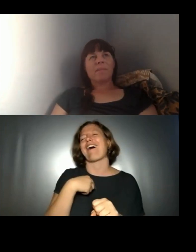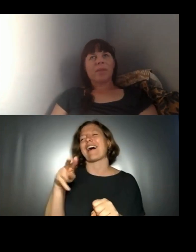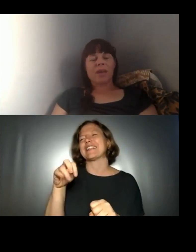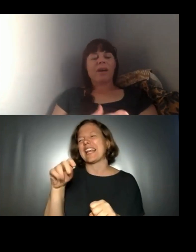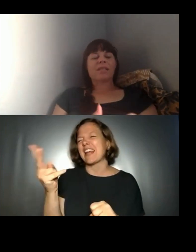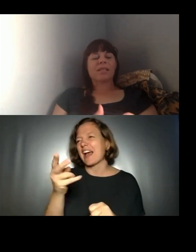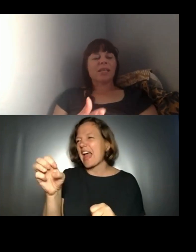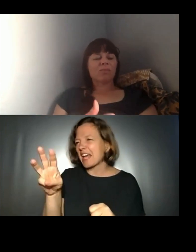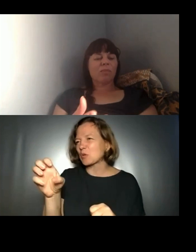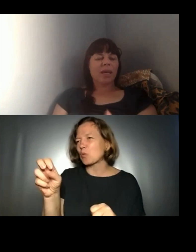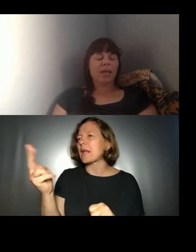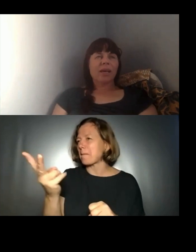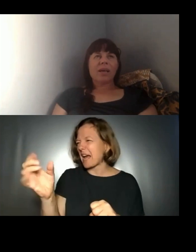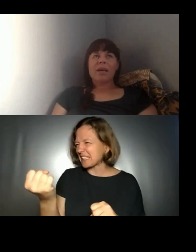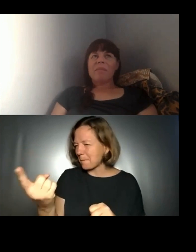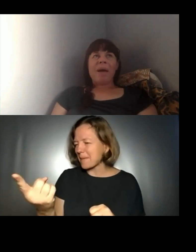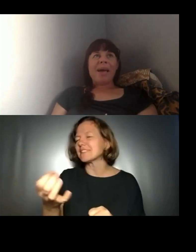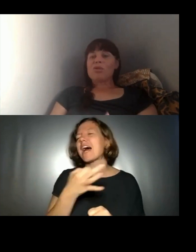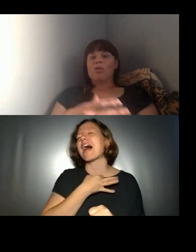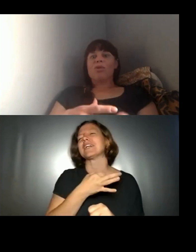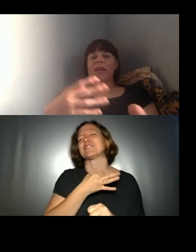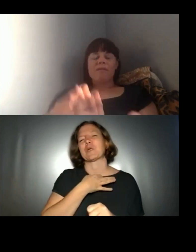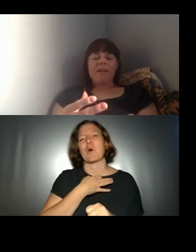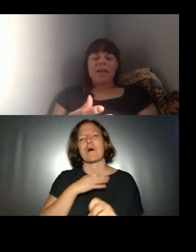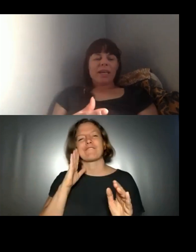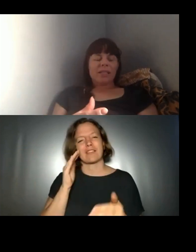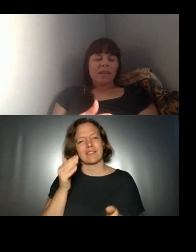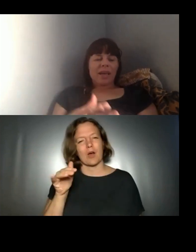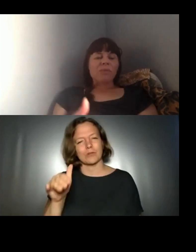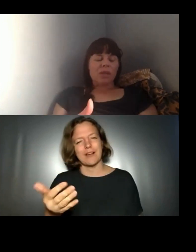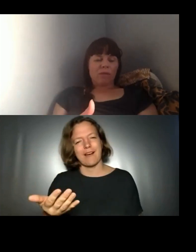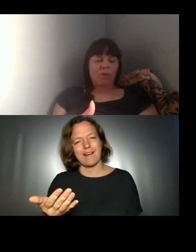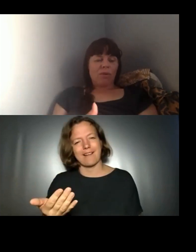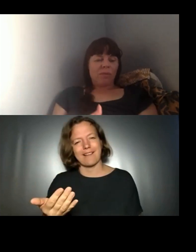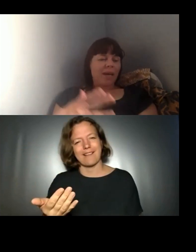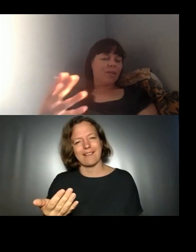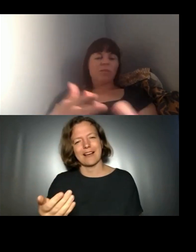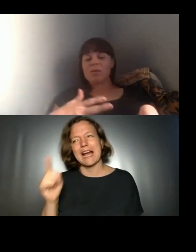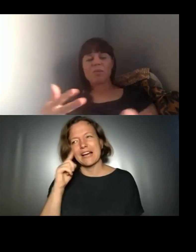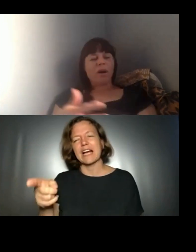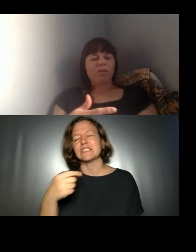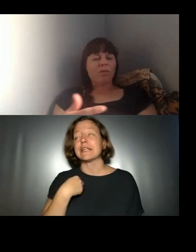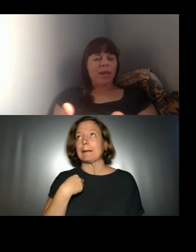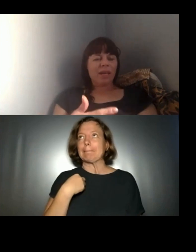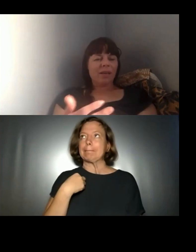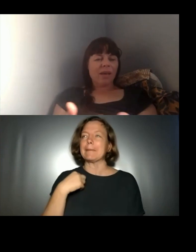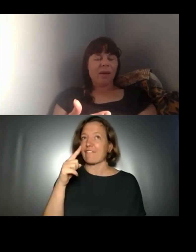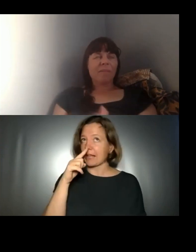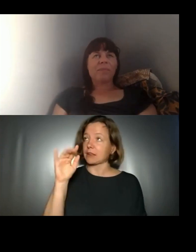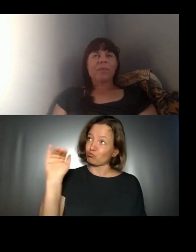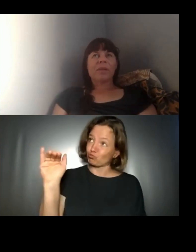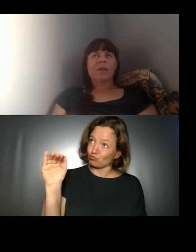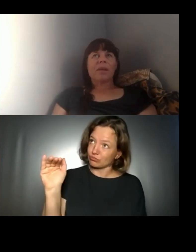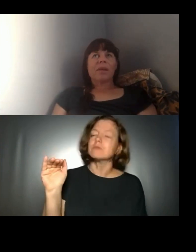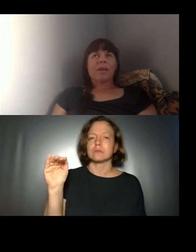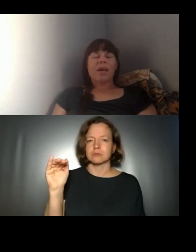And that their access needs will be met or at the very least accounted for and to work through any...